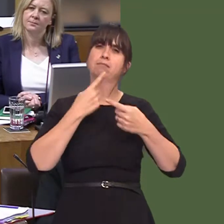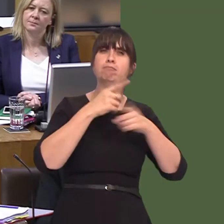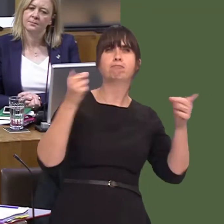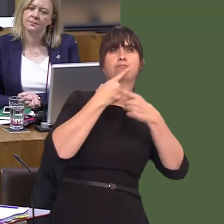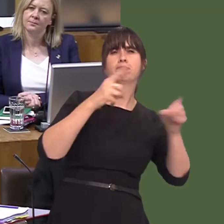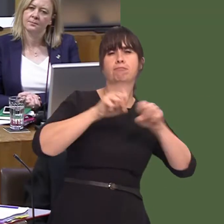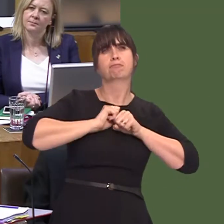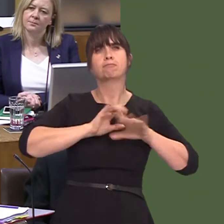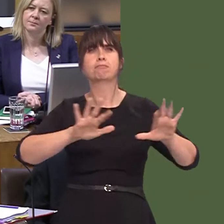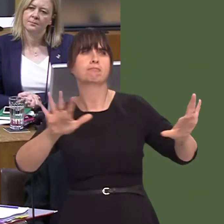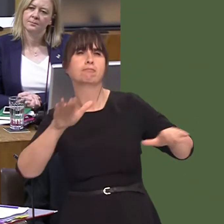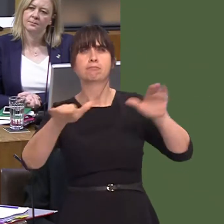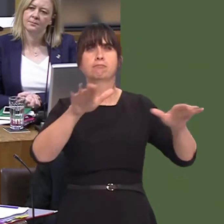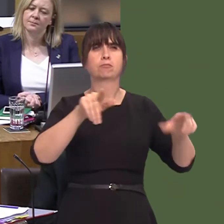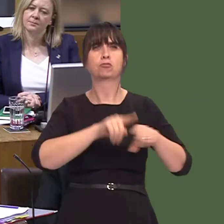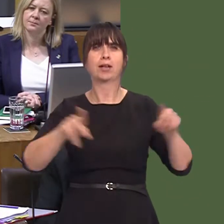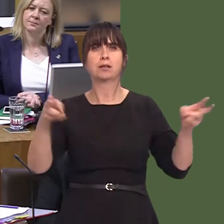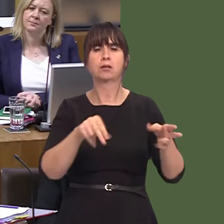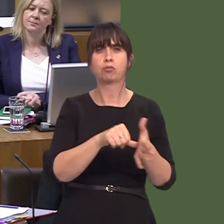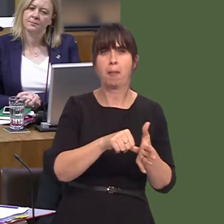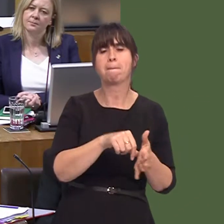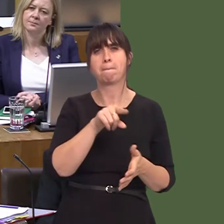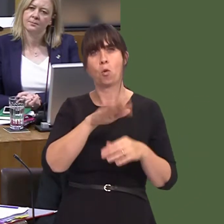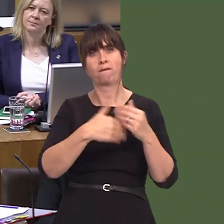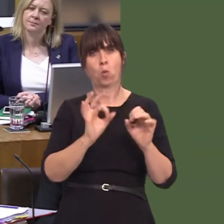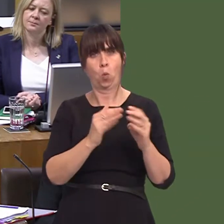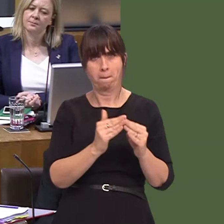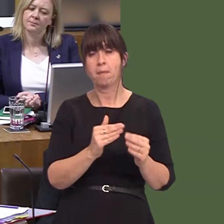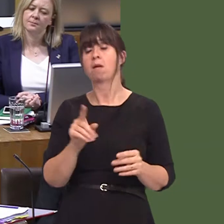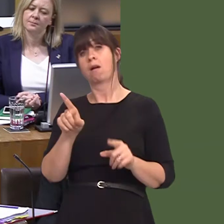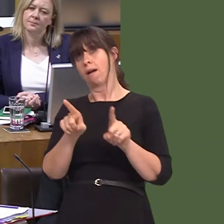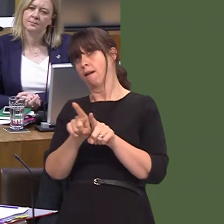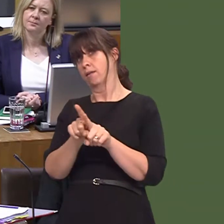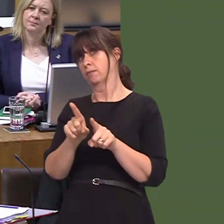it to develop an action plan to tackle that problem; and, of course, we have another round